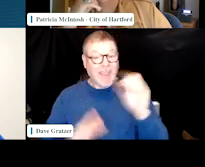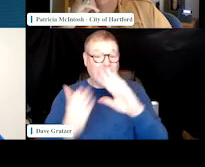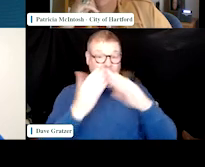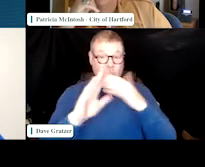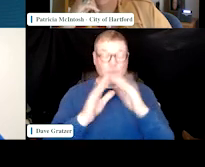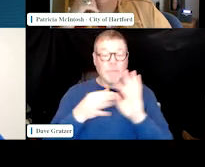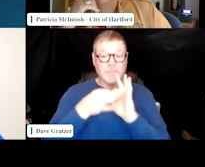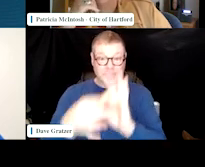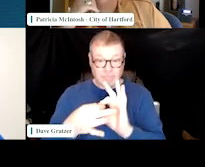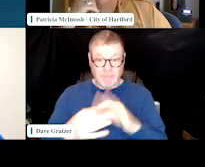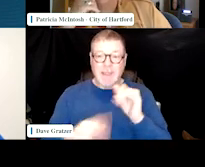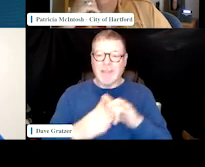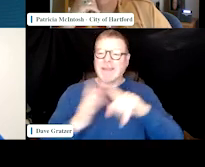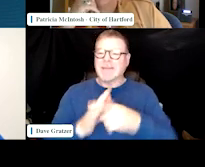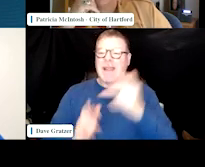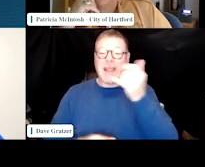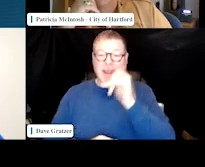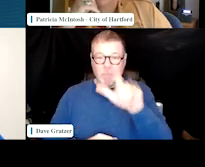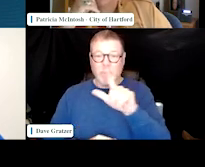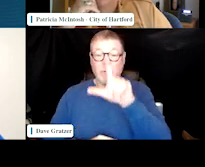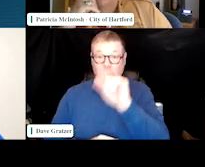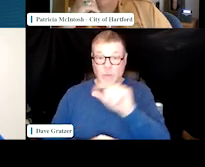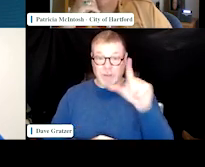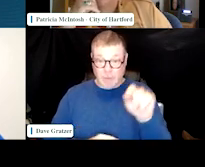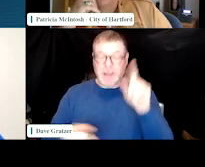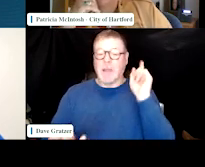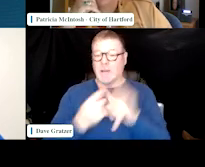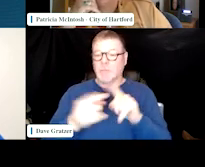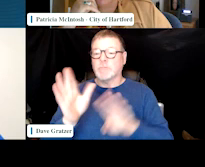which started in April of 2020 and continues to expand in development today.